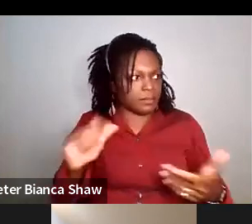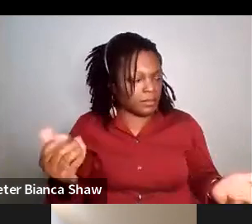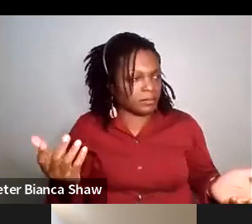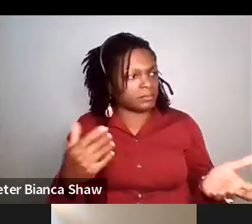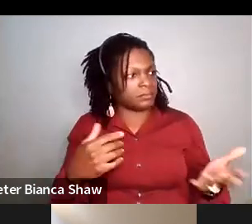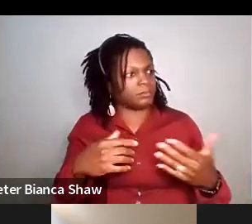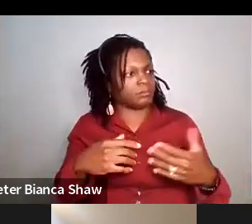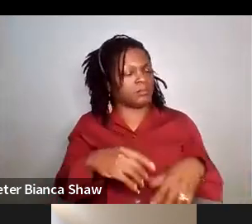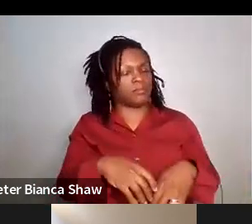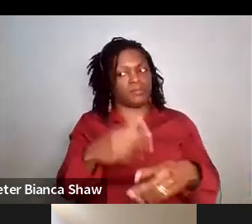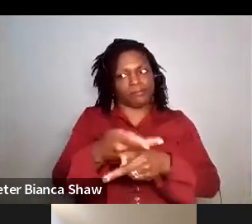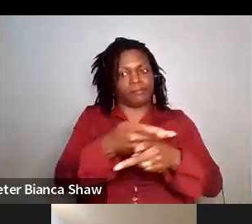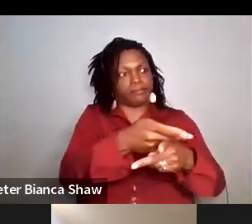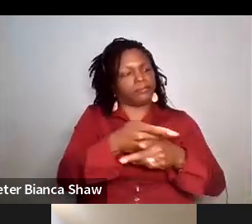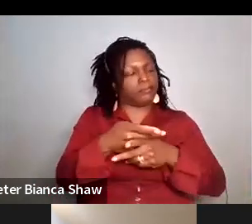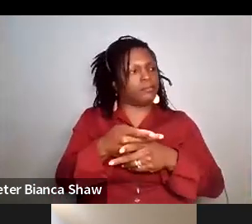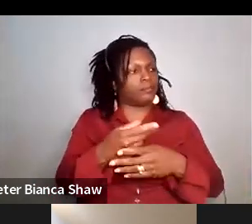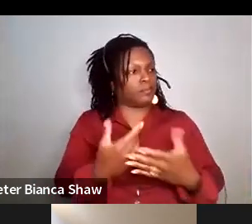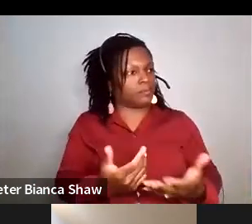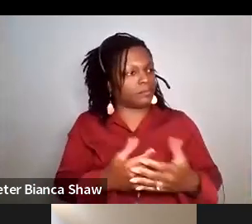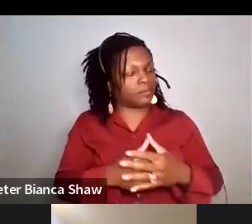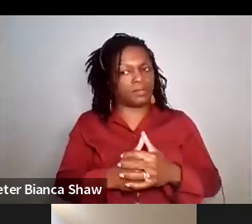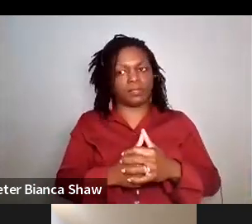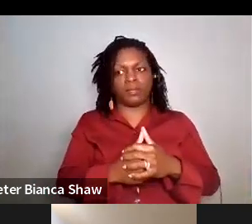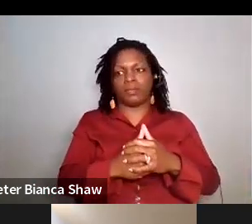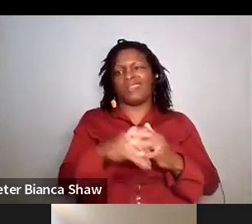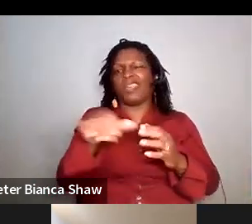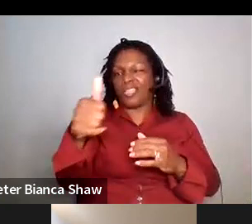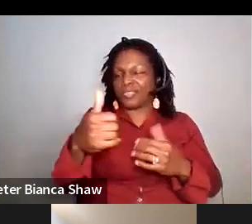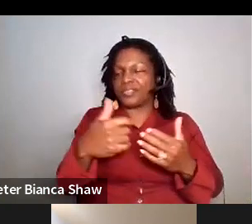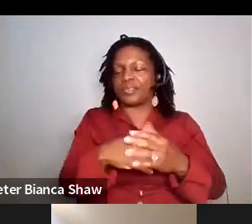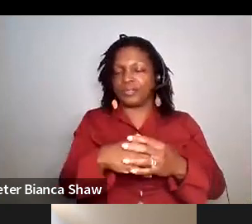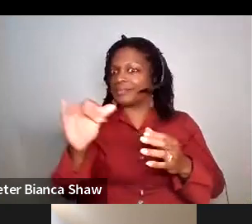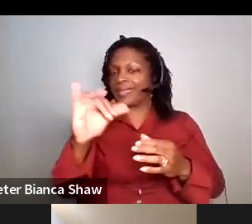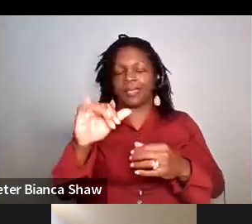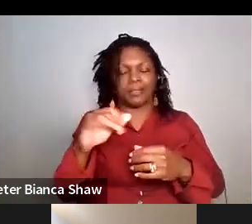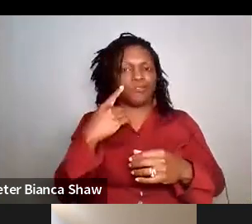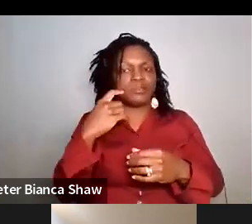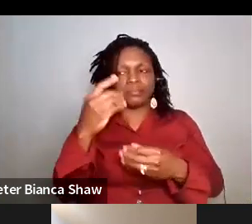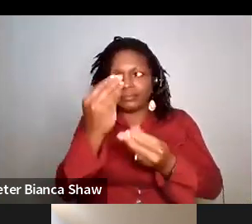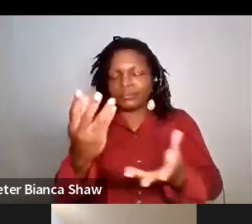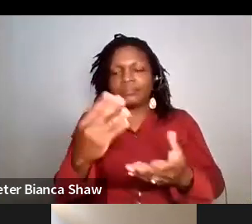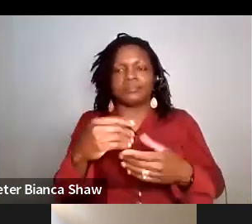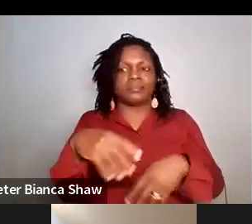The other thing is everybody's communicated is patience communication.